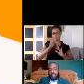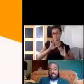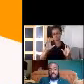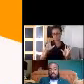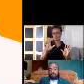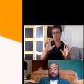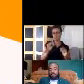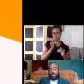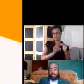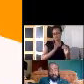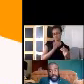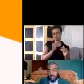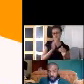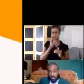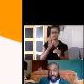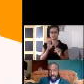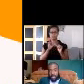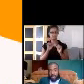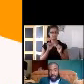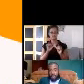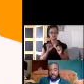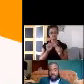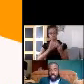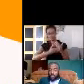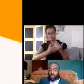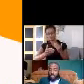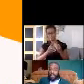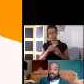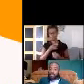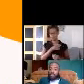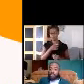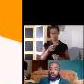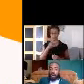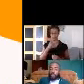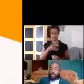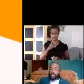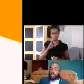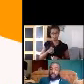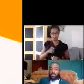so, please if that is something that you feel like you need to do, or would like to do,